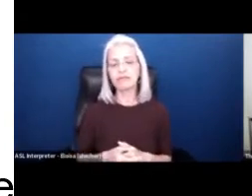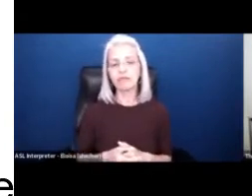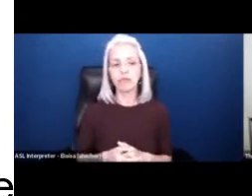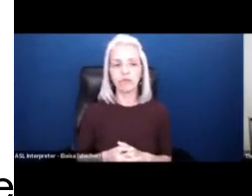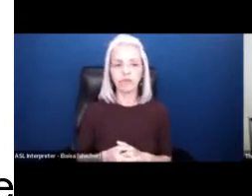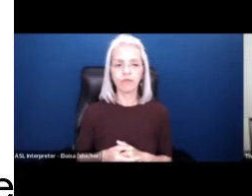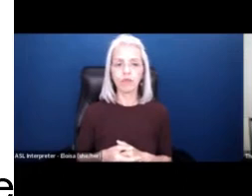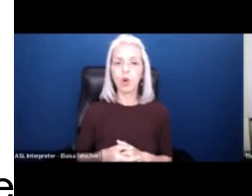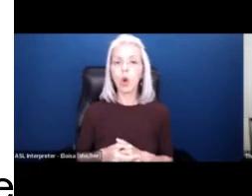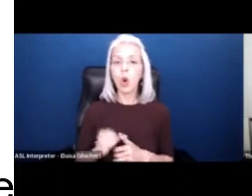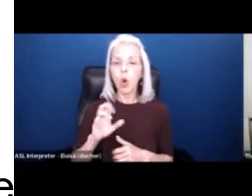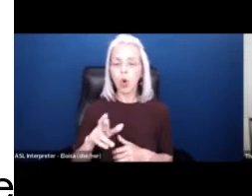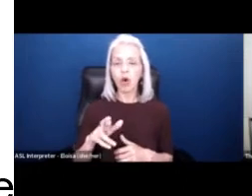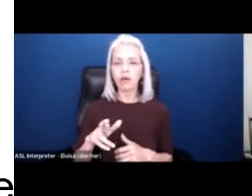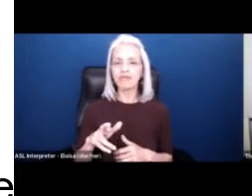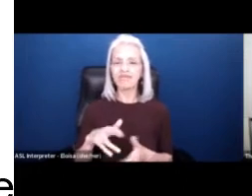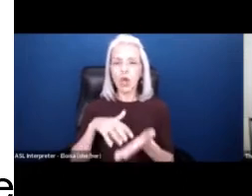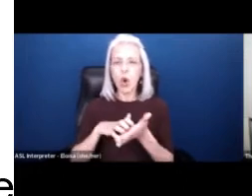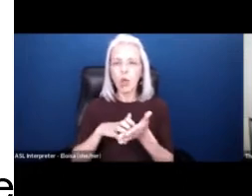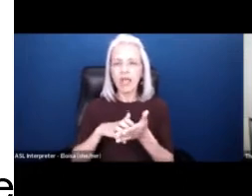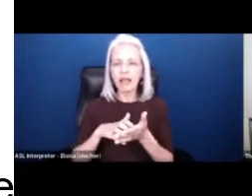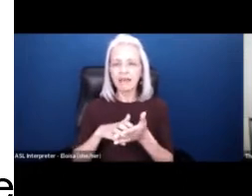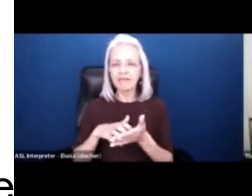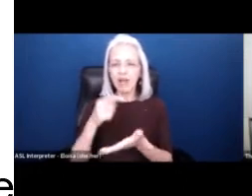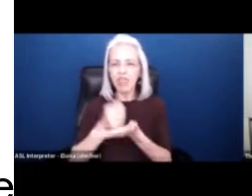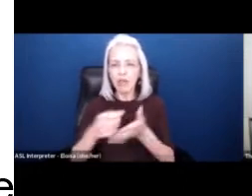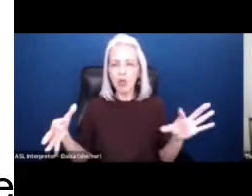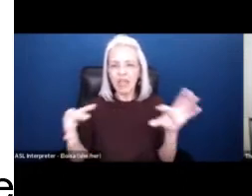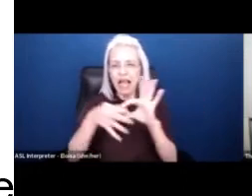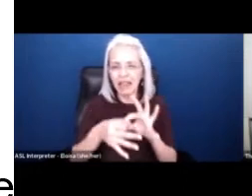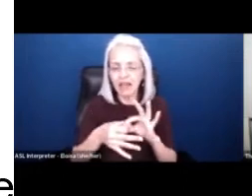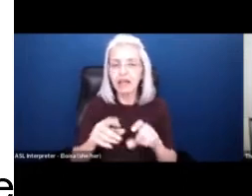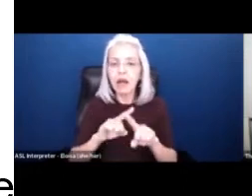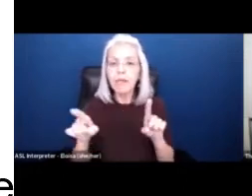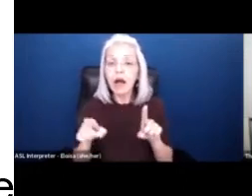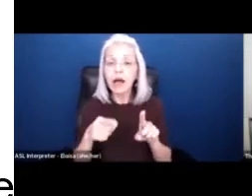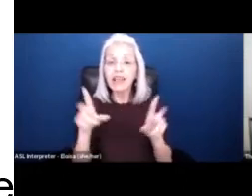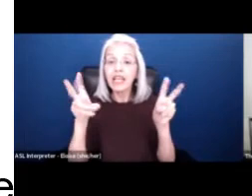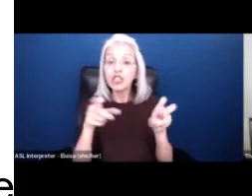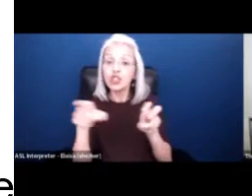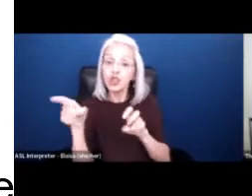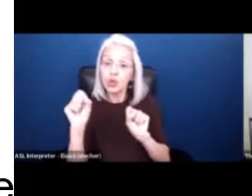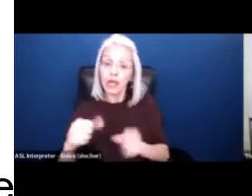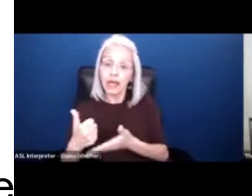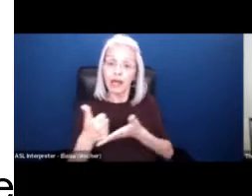alliances. But they are issues that you actually can help with so that the benefits of the